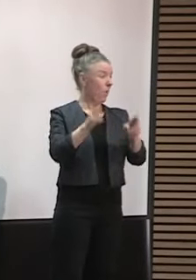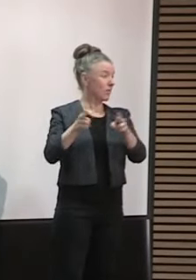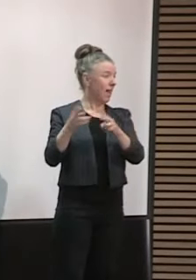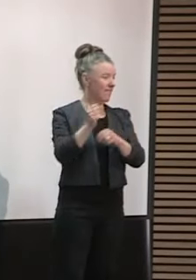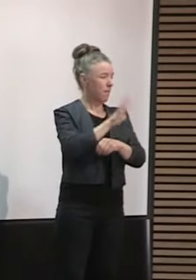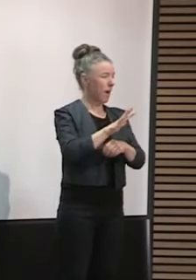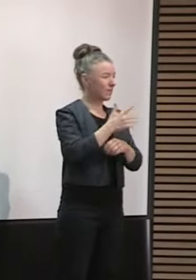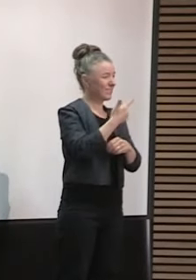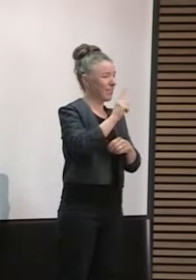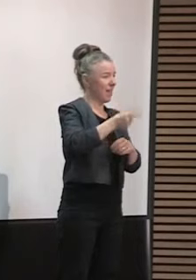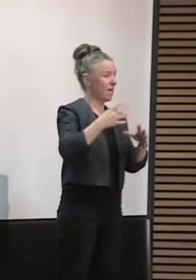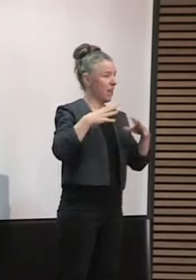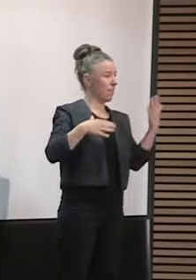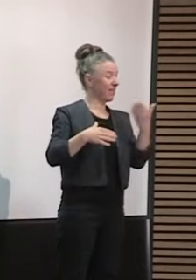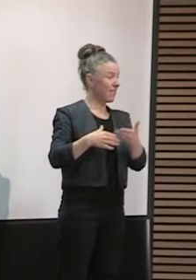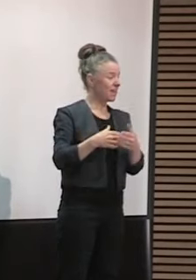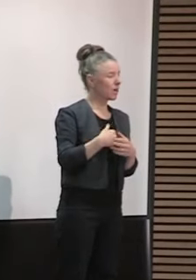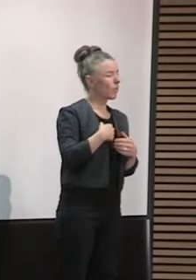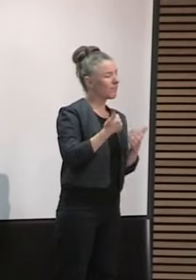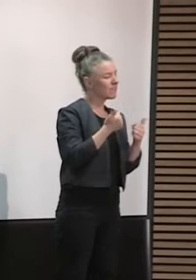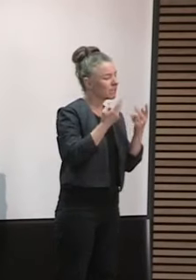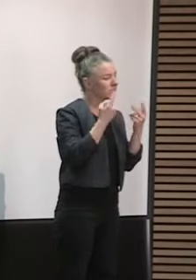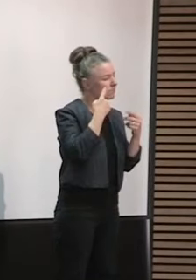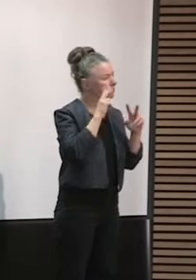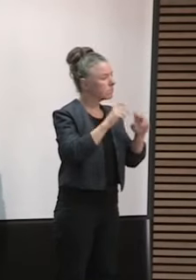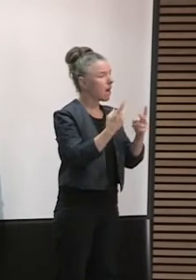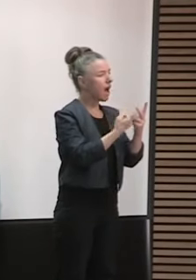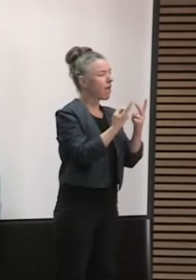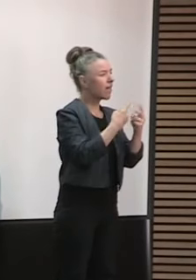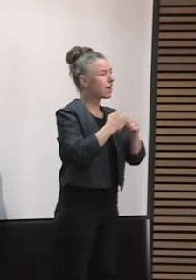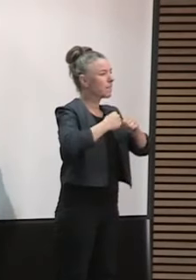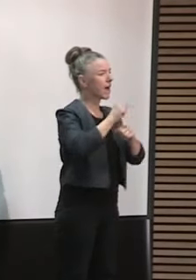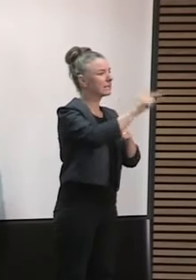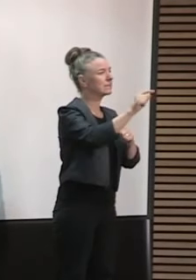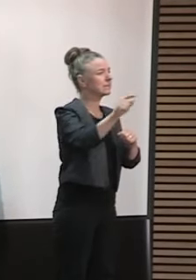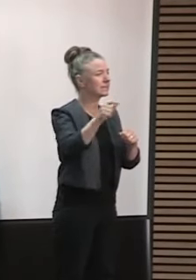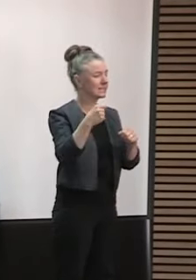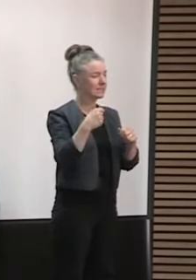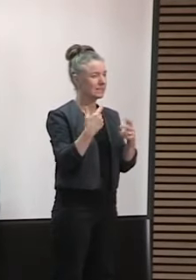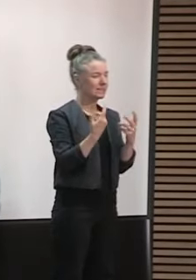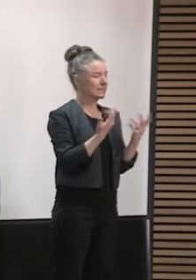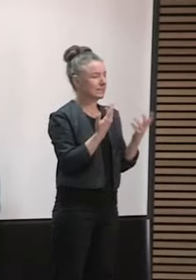understanding is yes. The only two cases now where we haven't been able to find either a